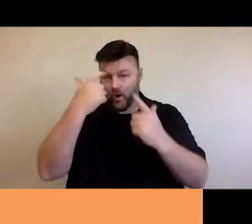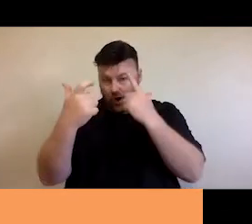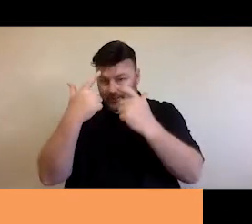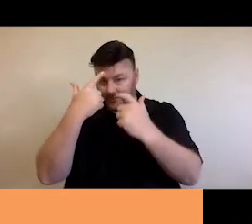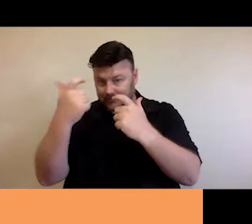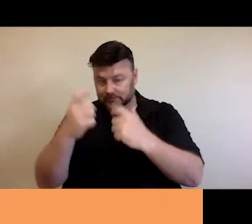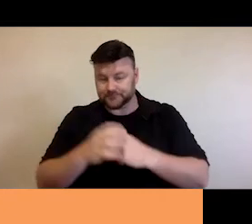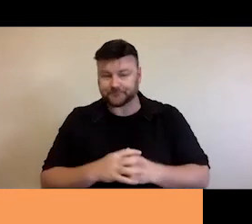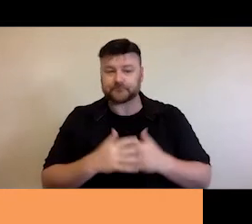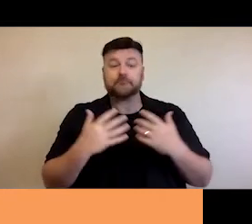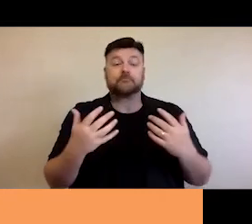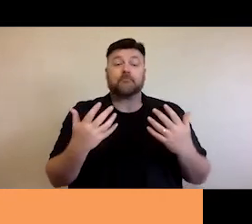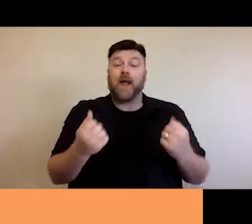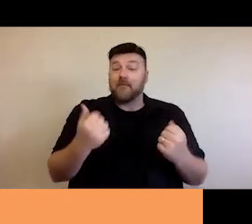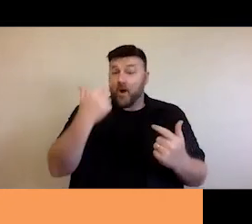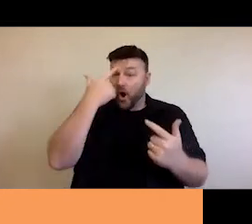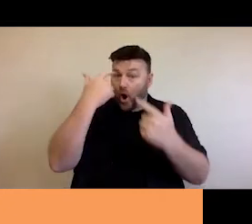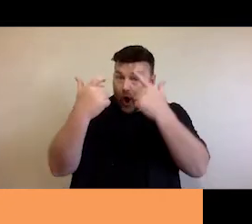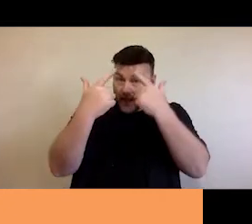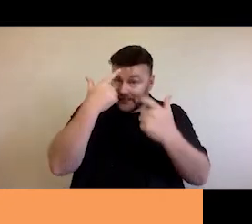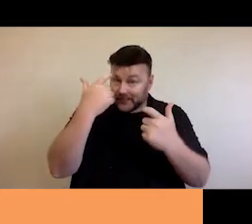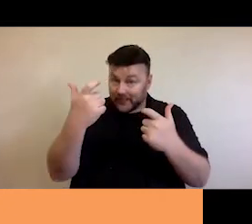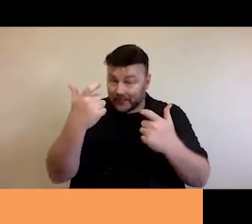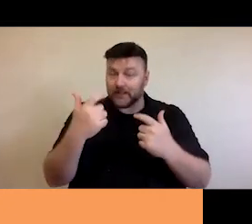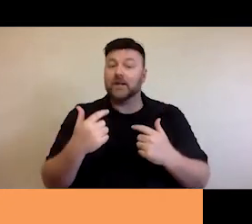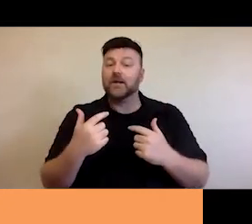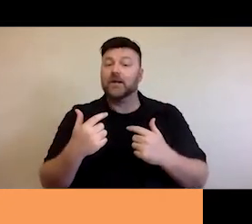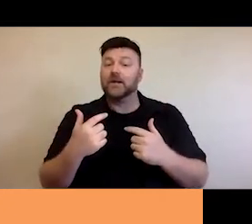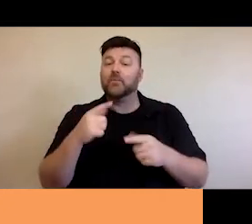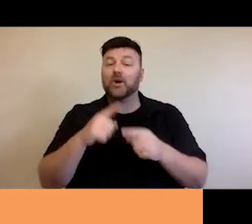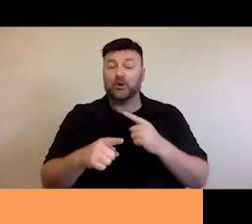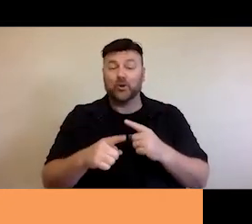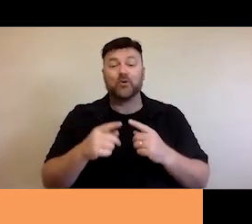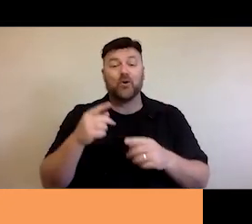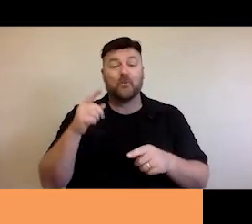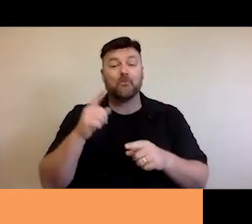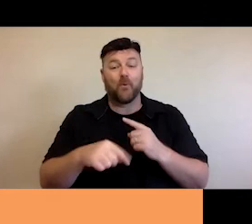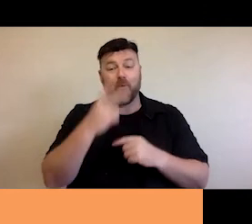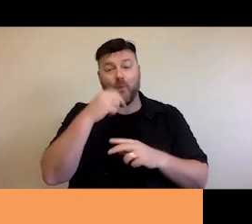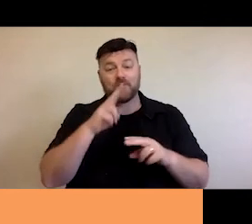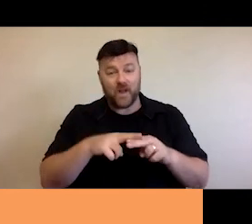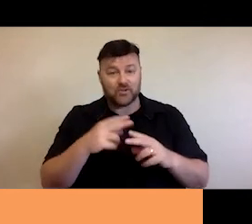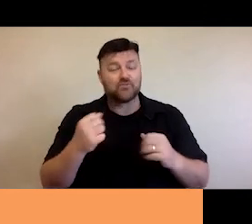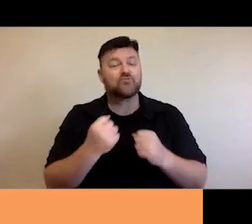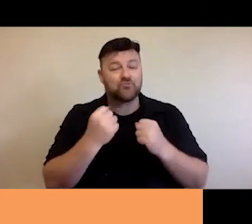Once we have ideas, then we use the oldest Strategic Planning tools like SWAT analysis and PESTEL analysis and porters.